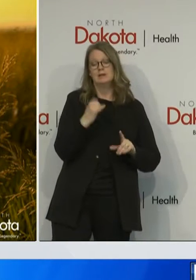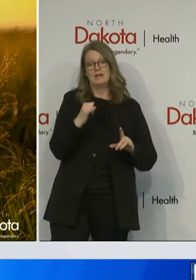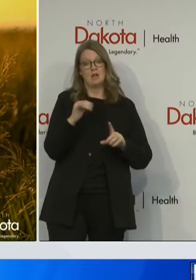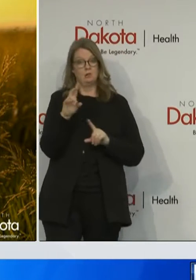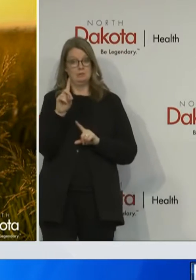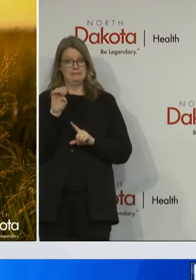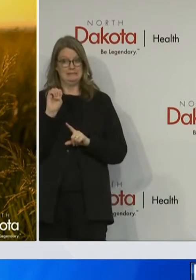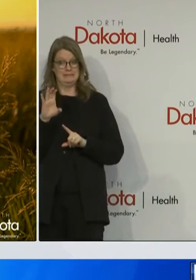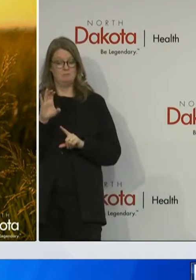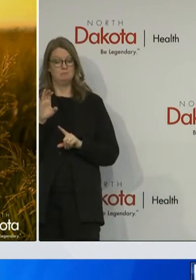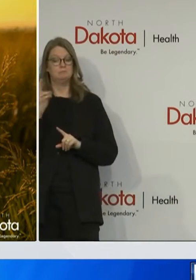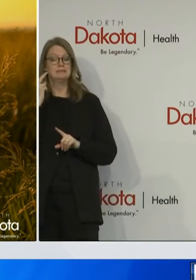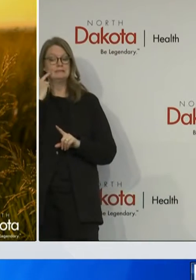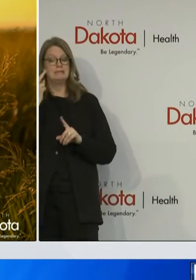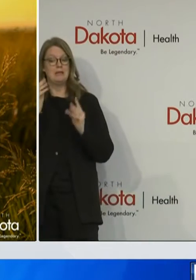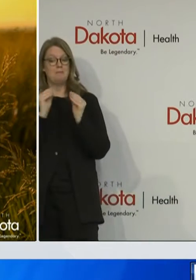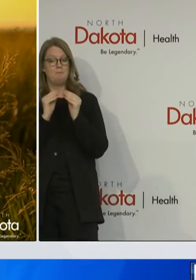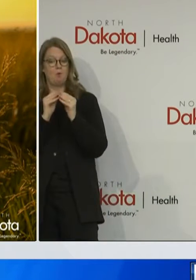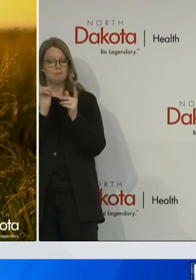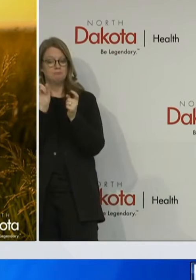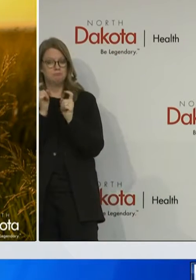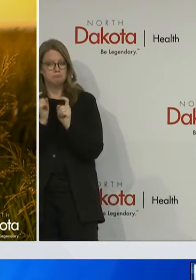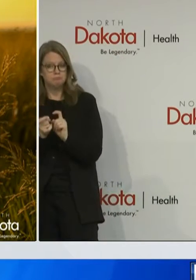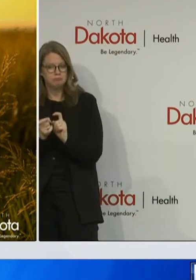SEQUENCING BACK IN MAY. SO THAT'S ONE OF THE TESTS WE USED TO KIND OF CONFIRM AND IDENTIFY DIFFERENT VARIANTS